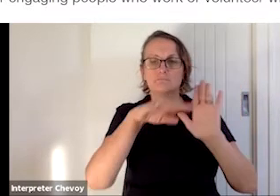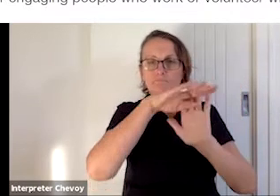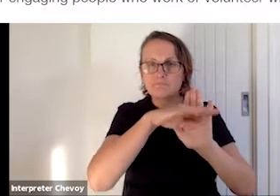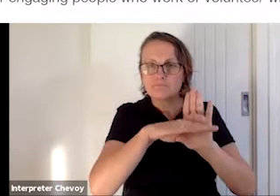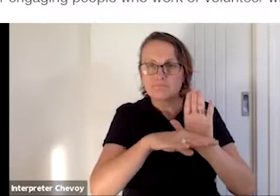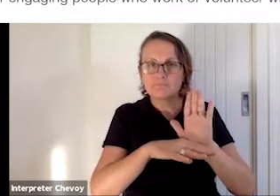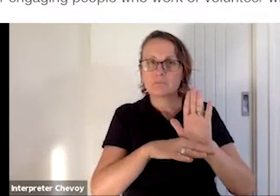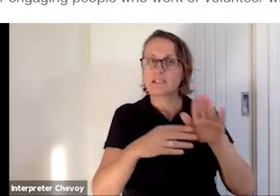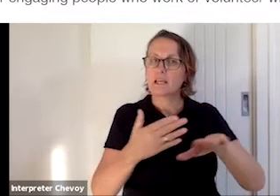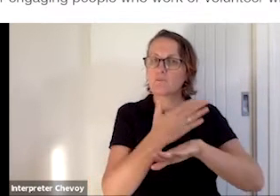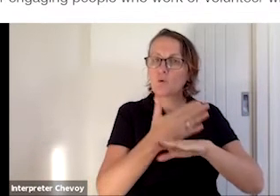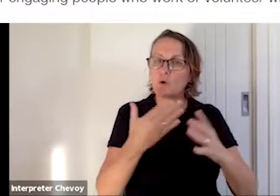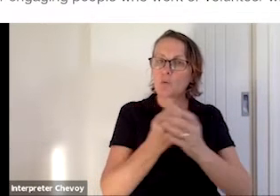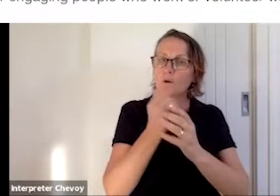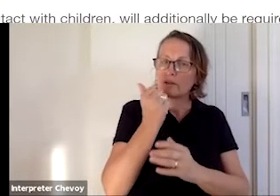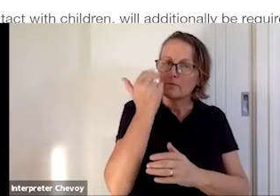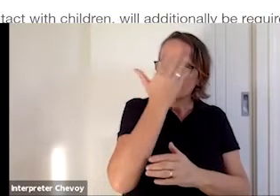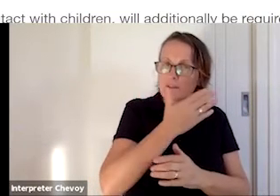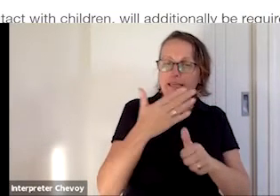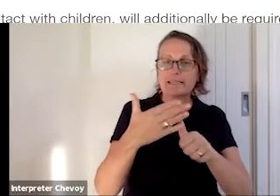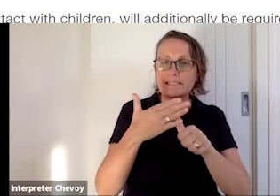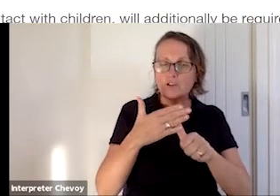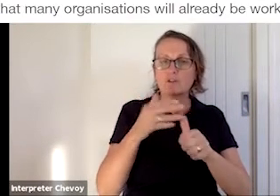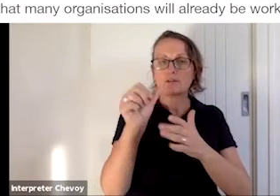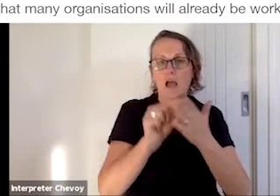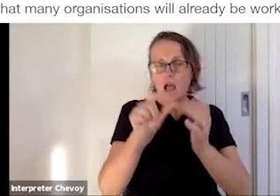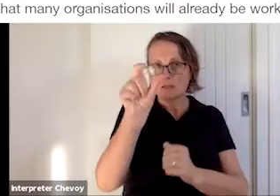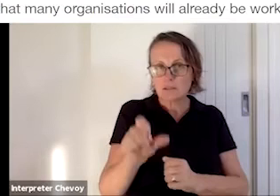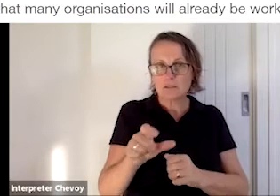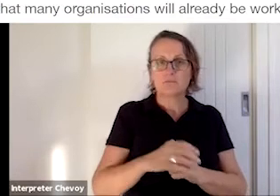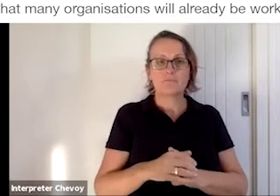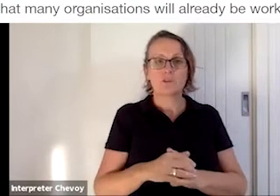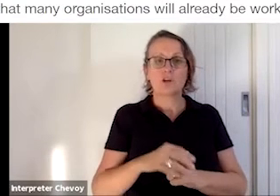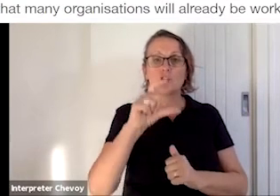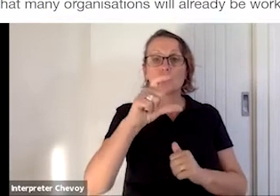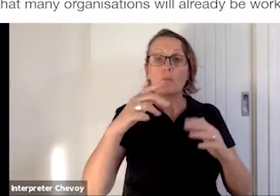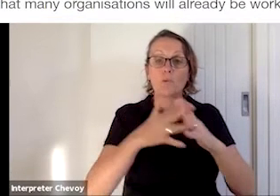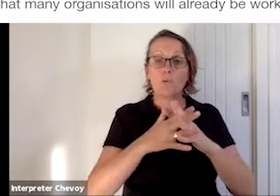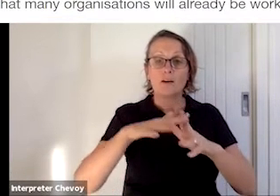Indigenous artists and communities, Commonwealth Child Safe Framework is another option.